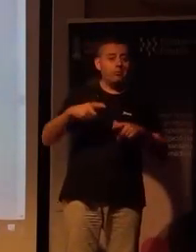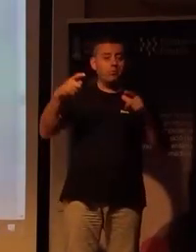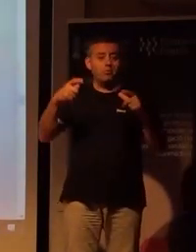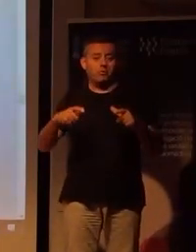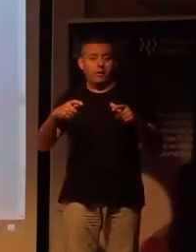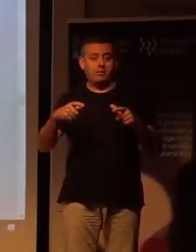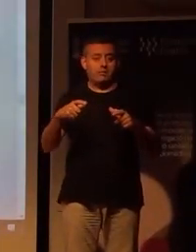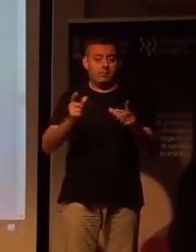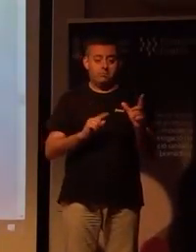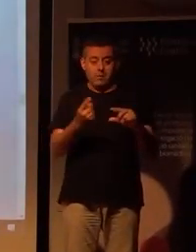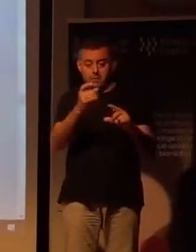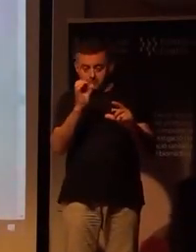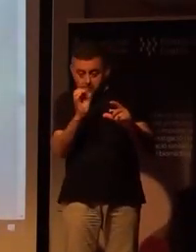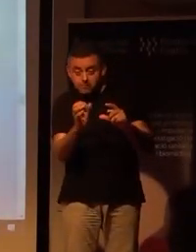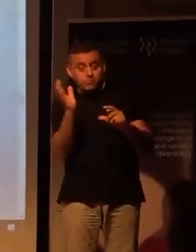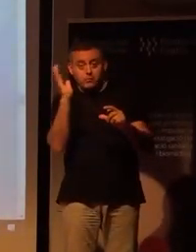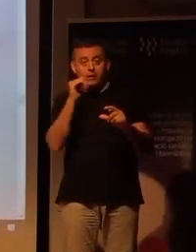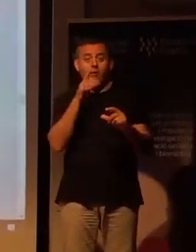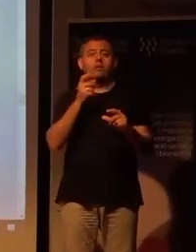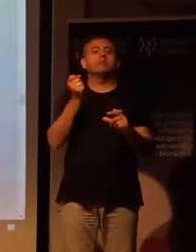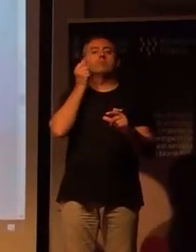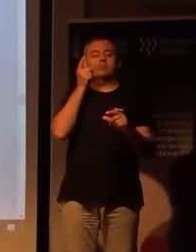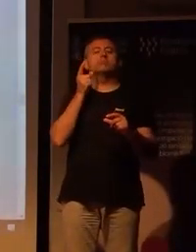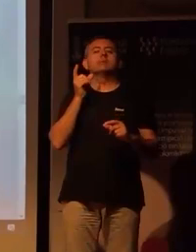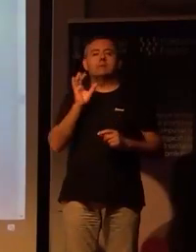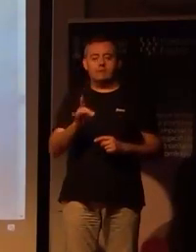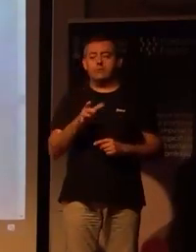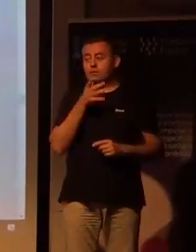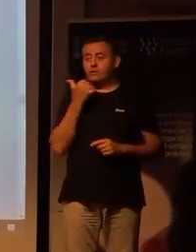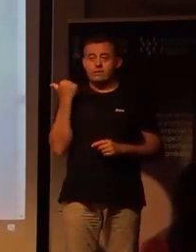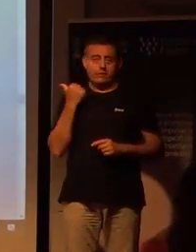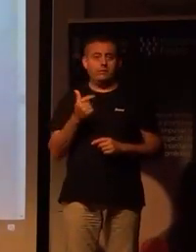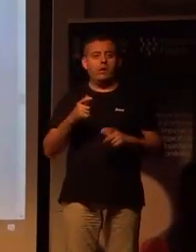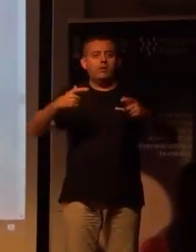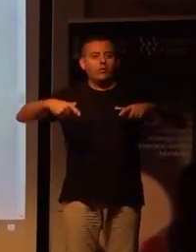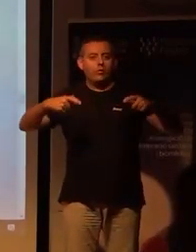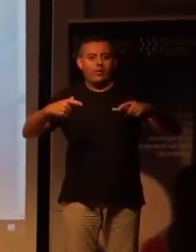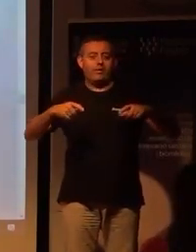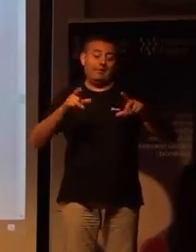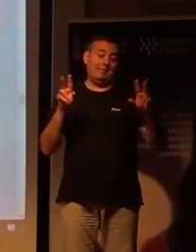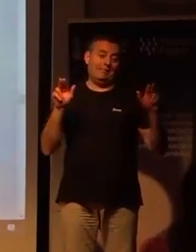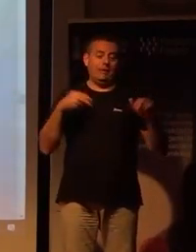and has become known worldwide as the most edible city in the world, literally because this city